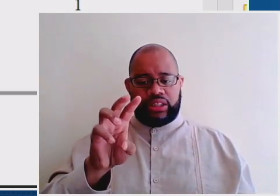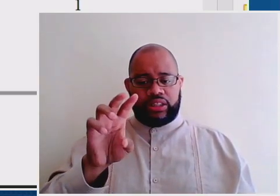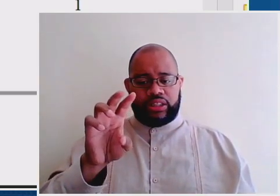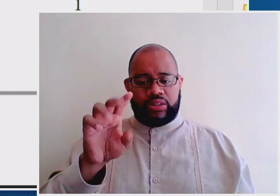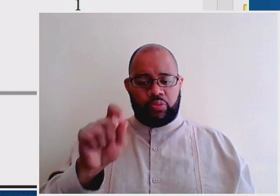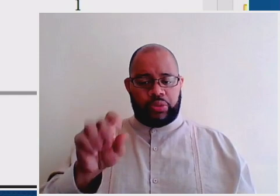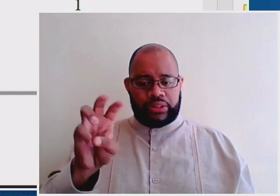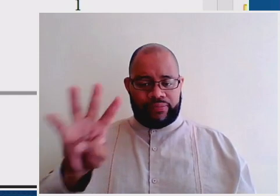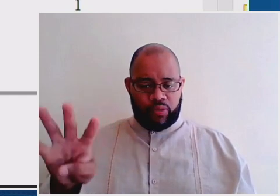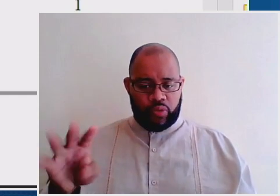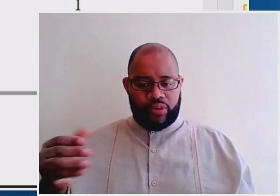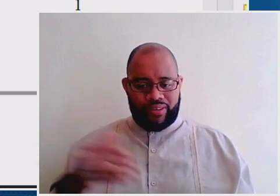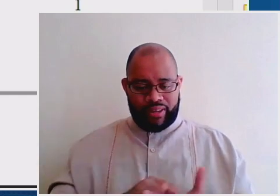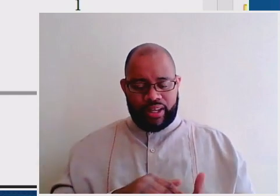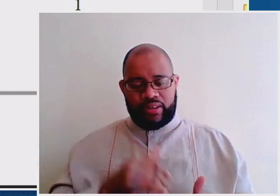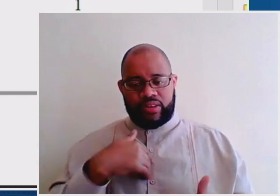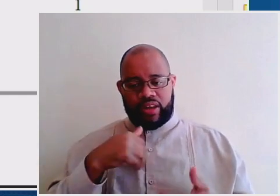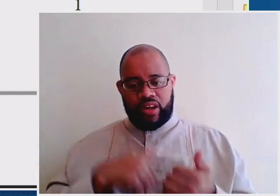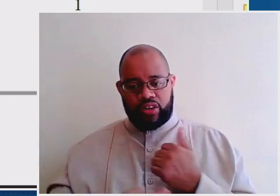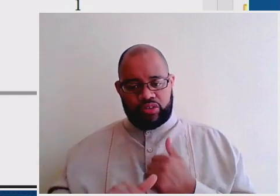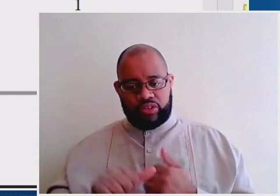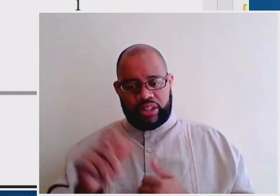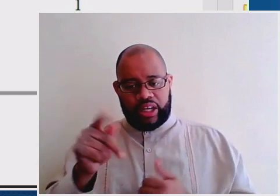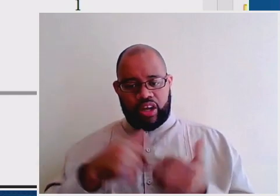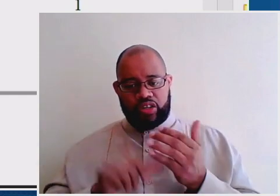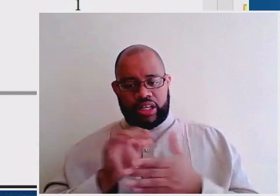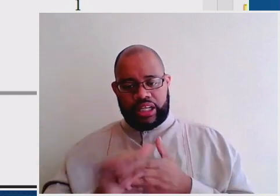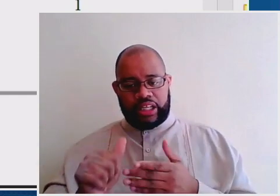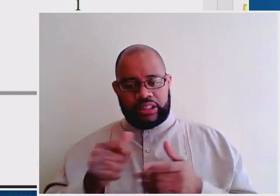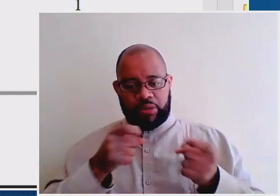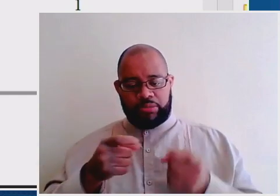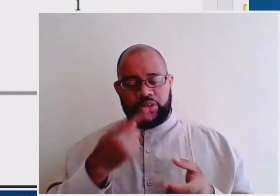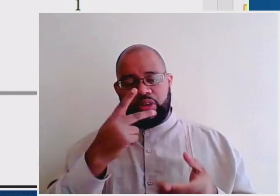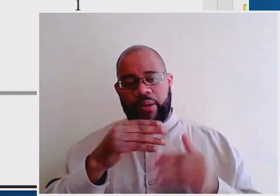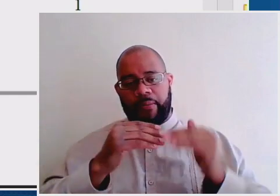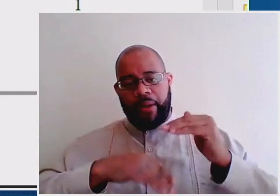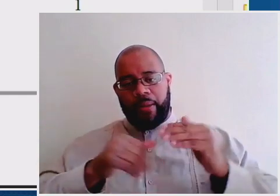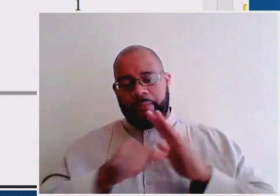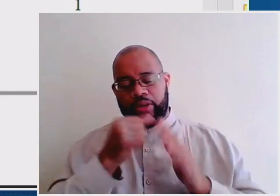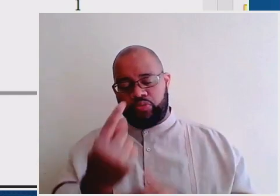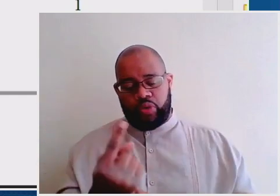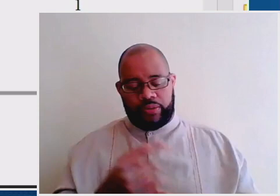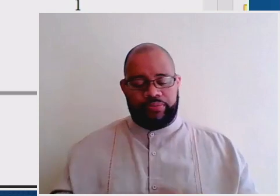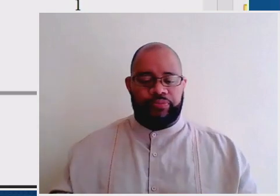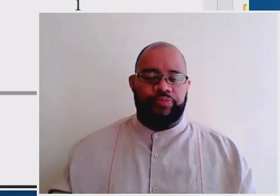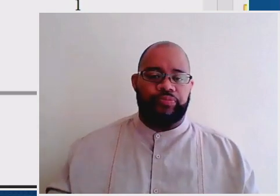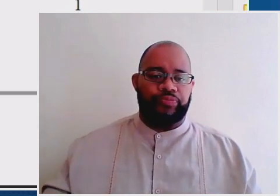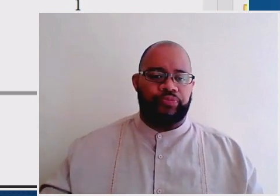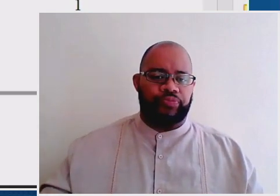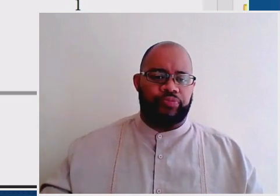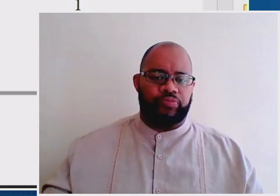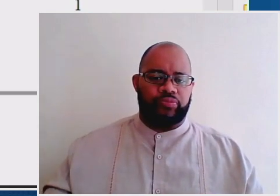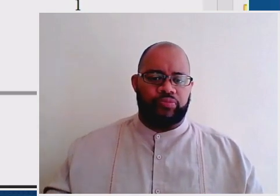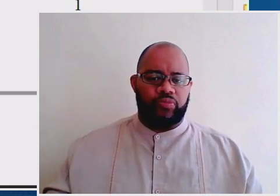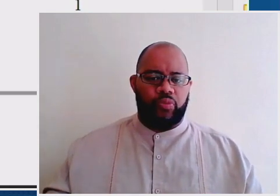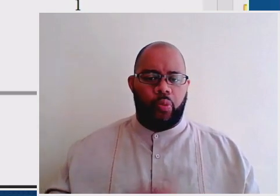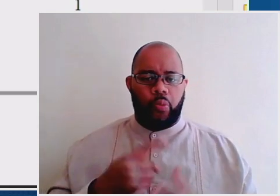management. And let's look at the bottom of page one. What we're proposing to do here is to